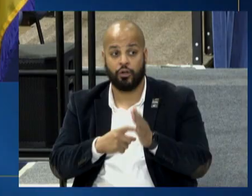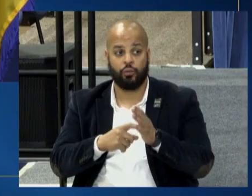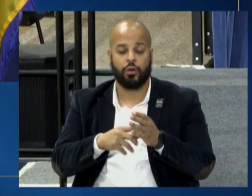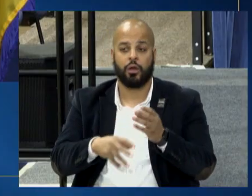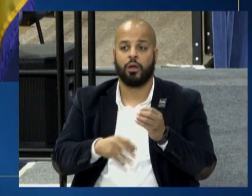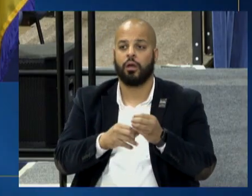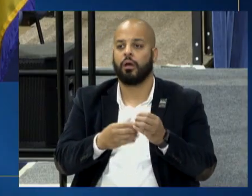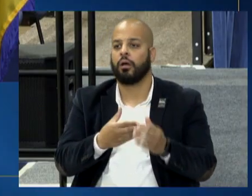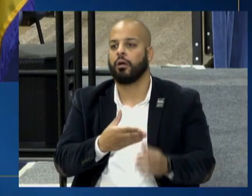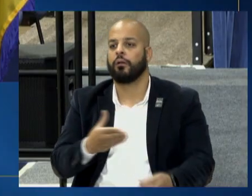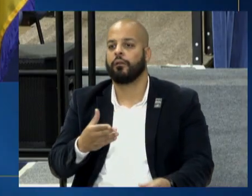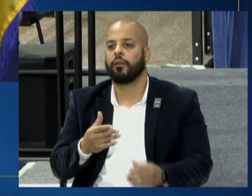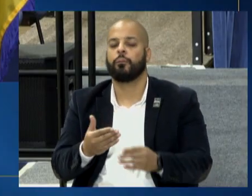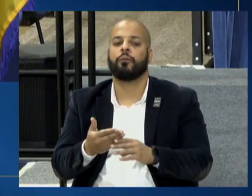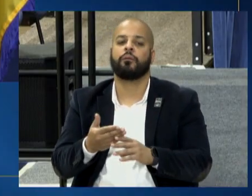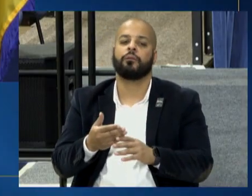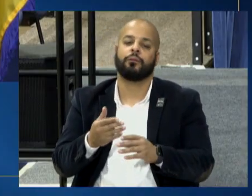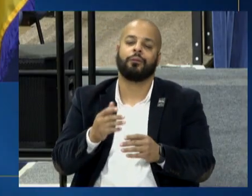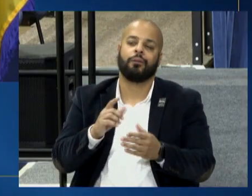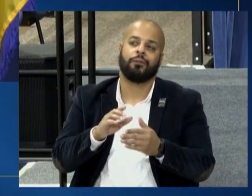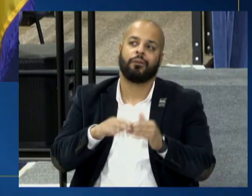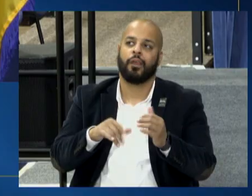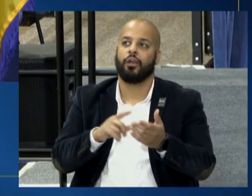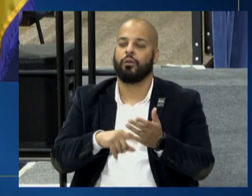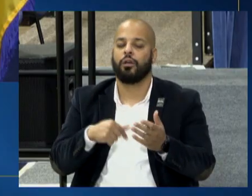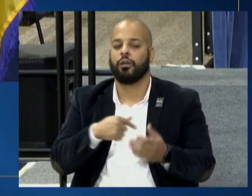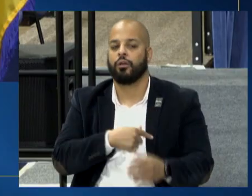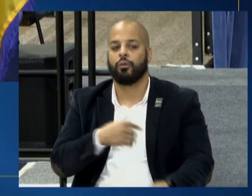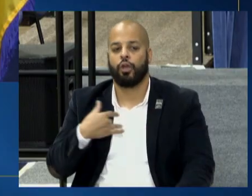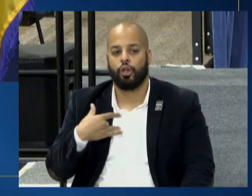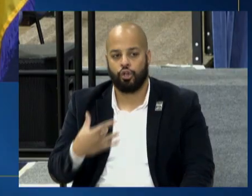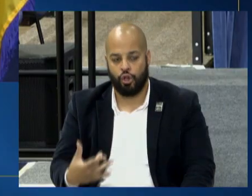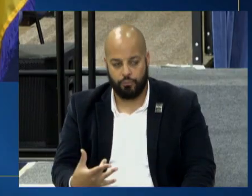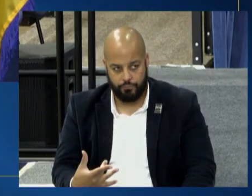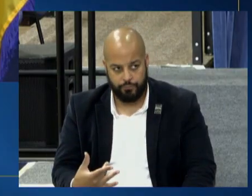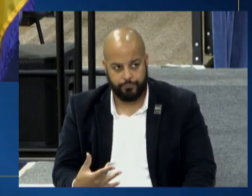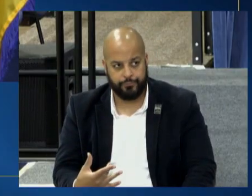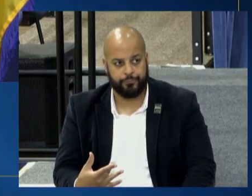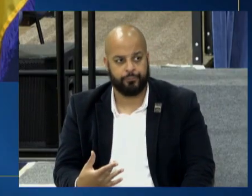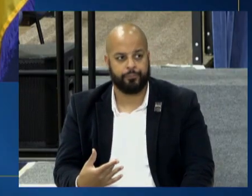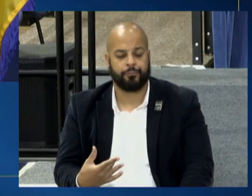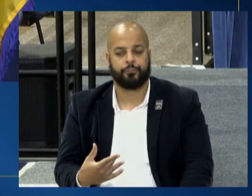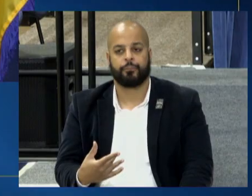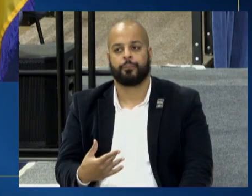beyond what they normally do. And we can share information and disseminate best practices. We